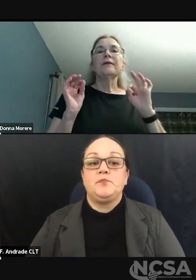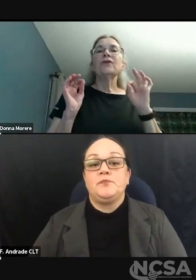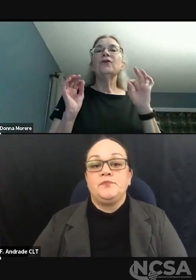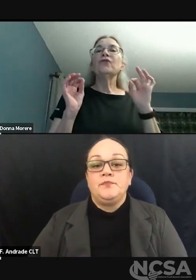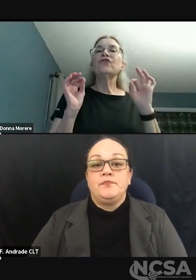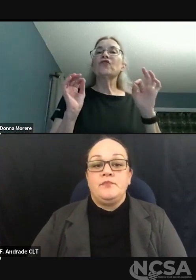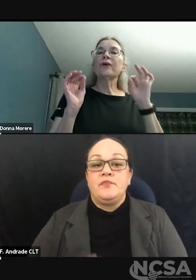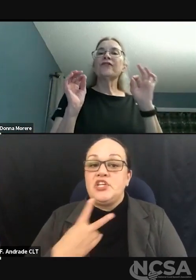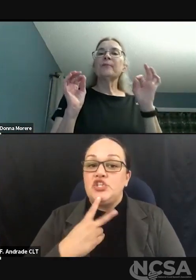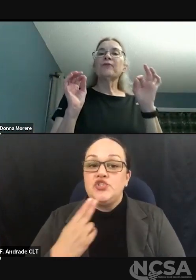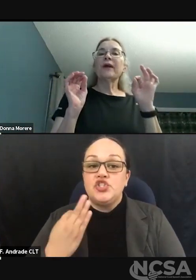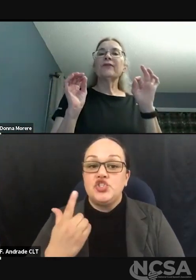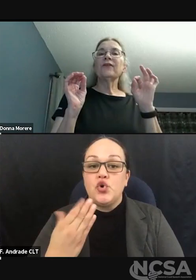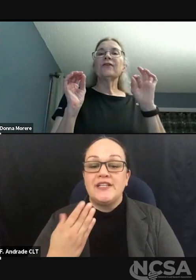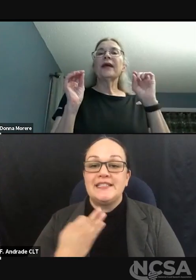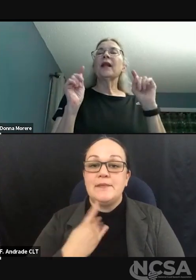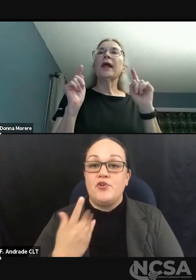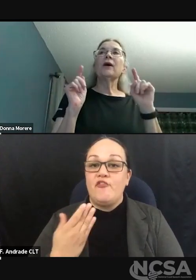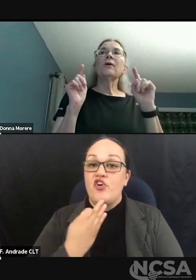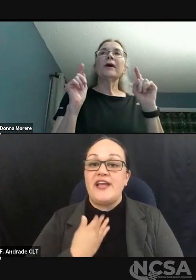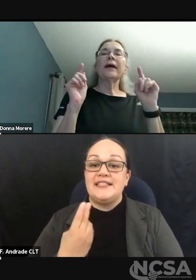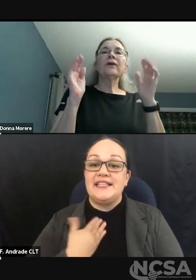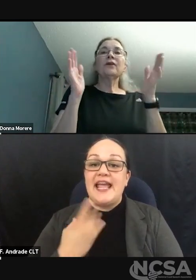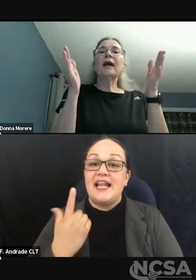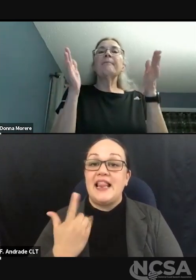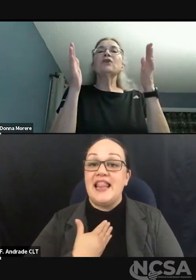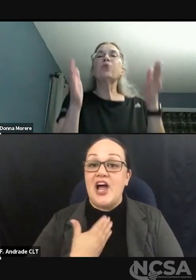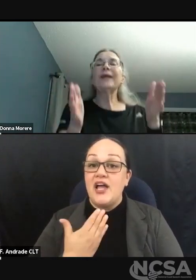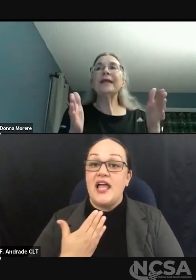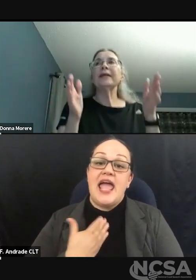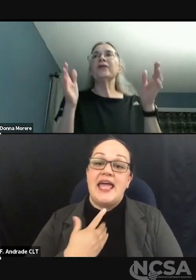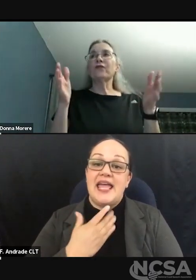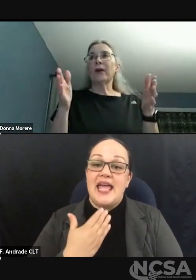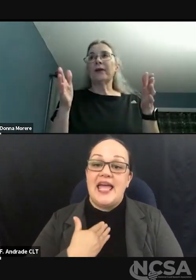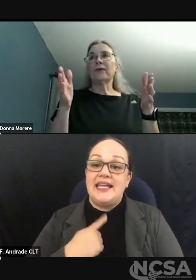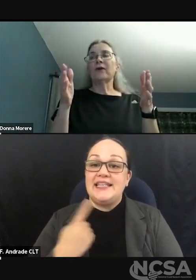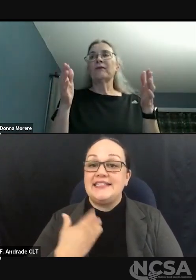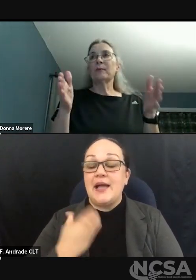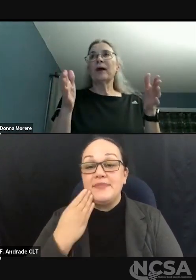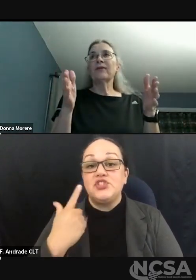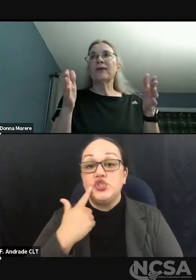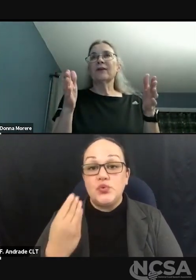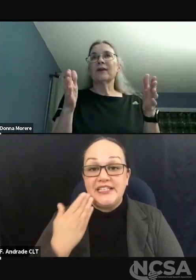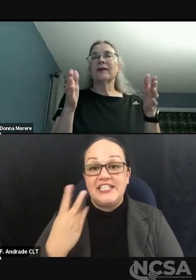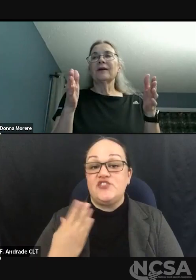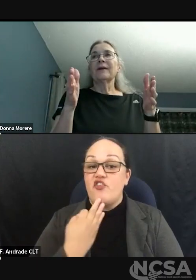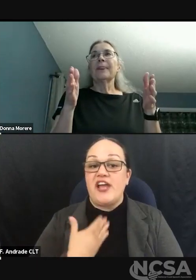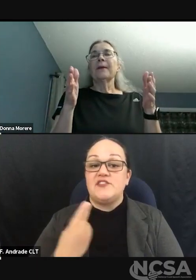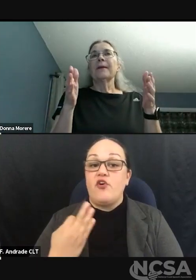Use short, simple phrases and allow the time between each phrase processing.